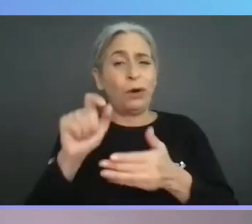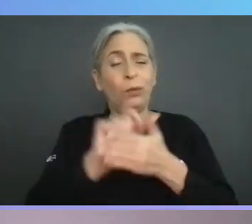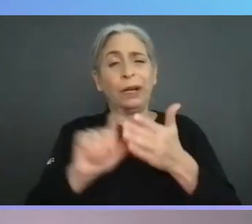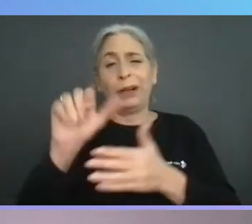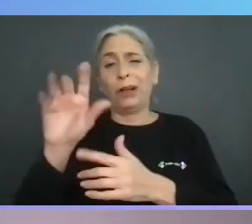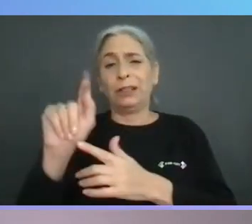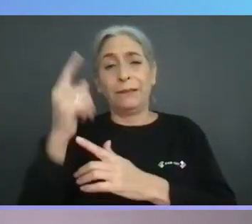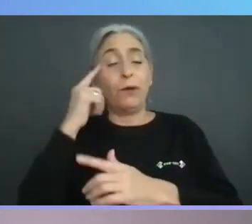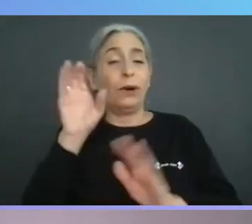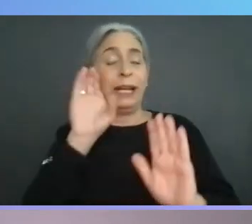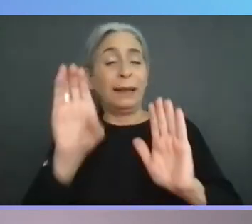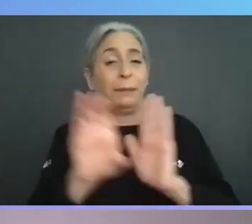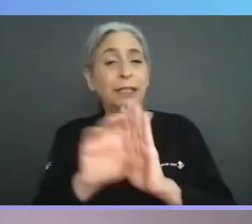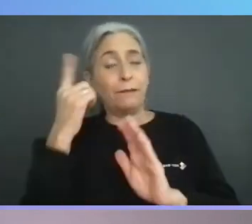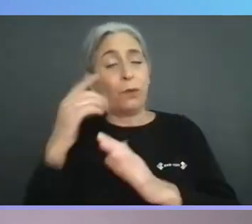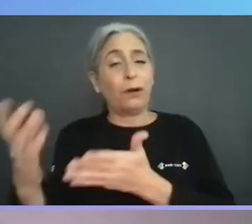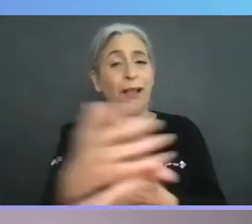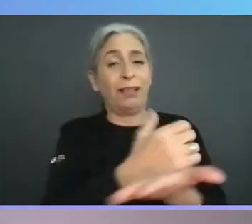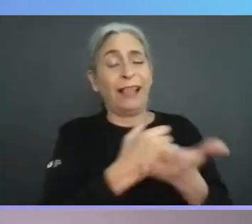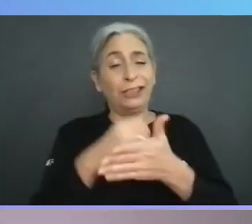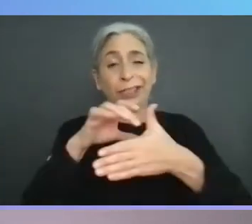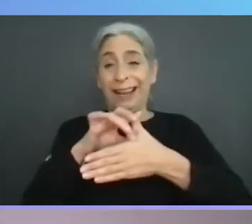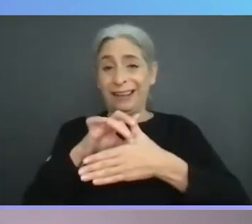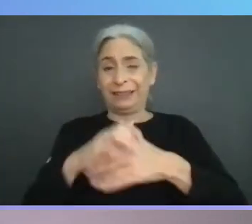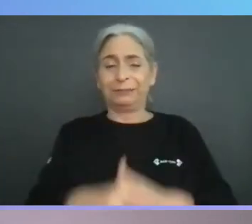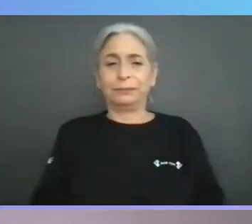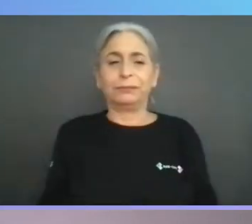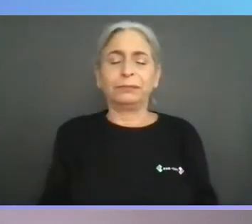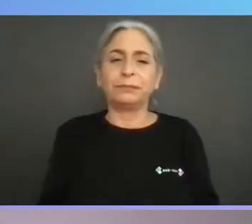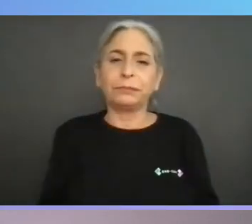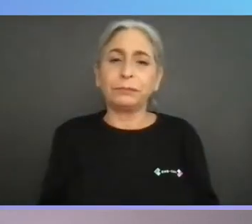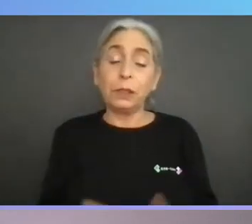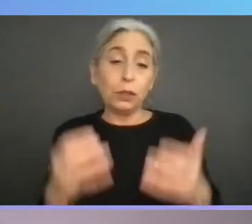collection content. Today we're going to speak about some